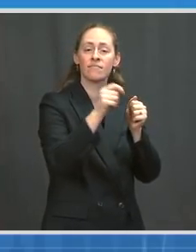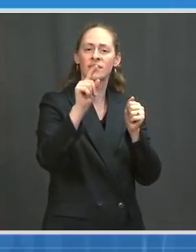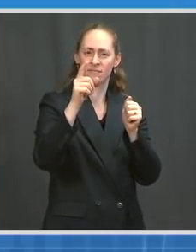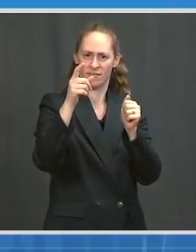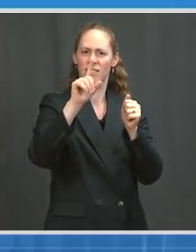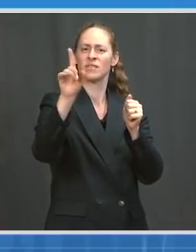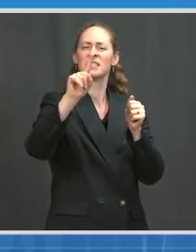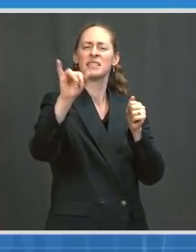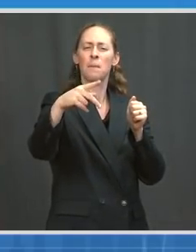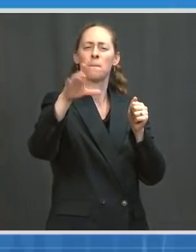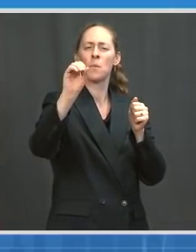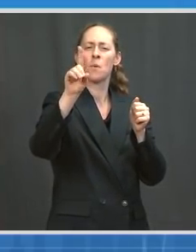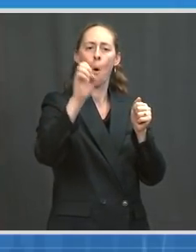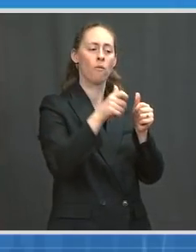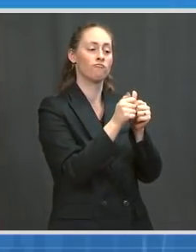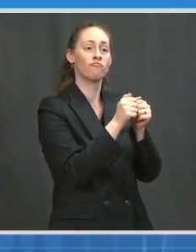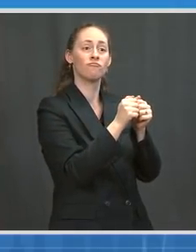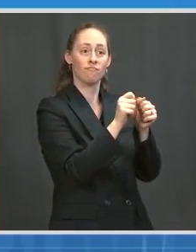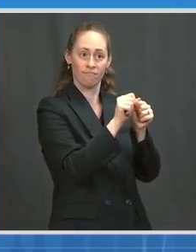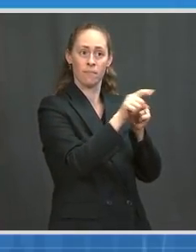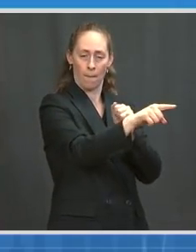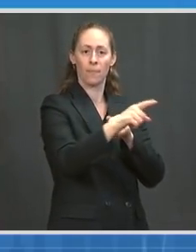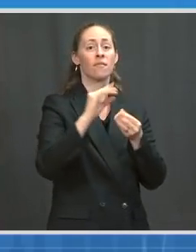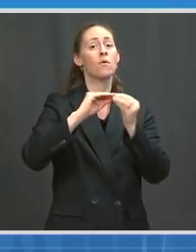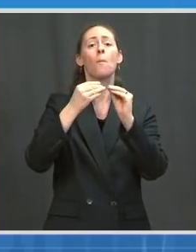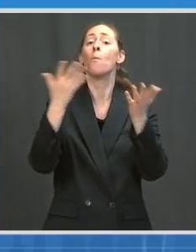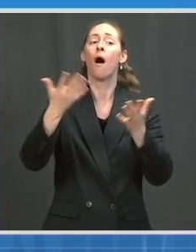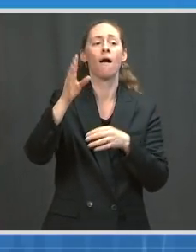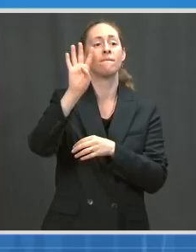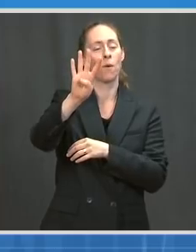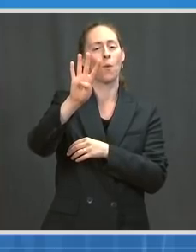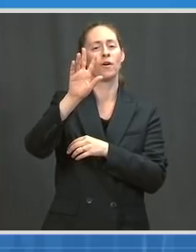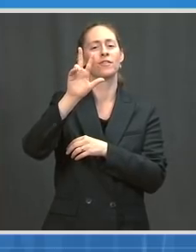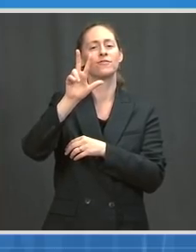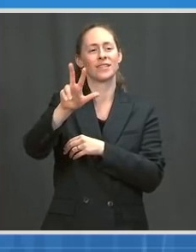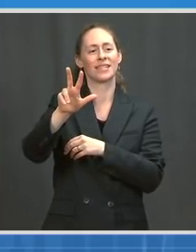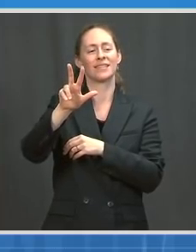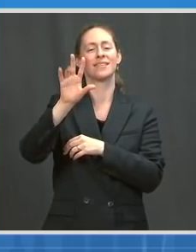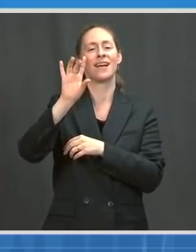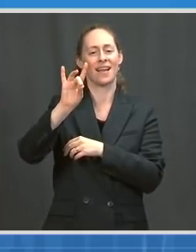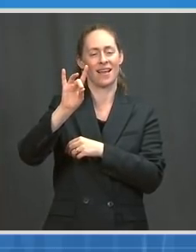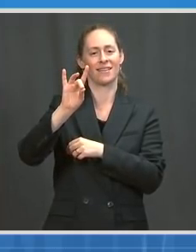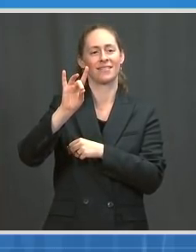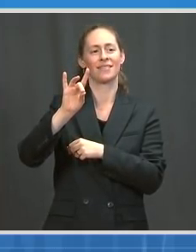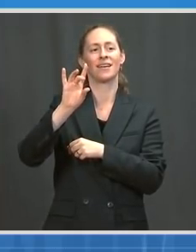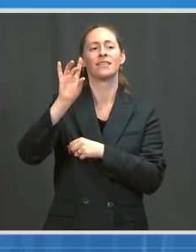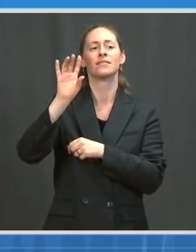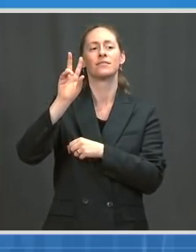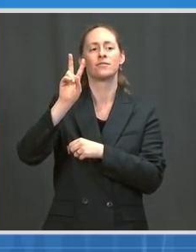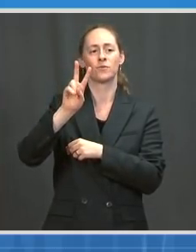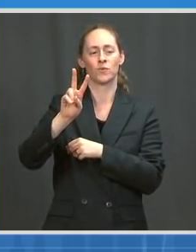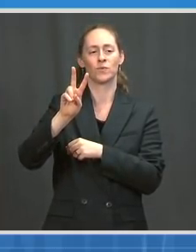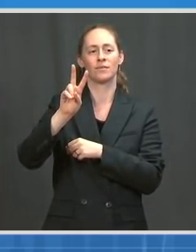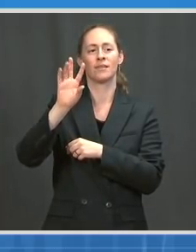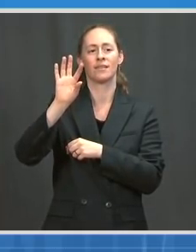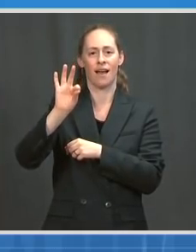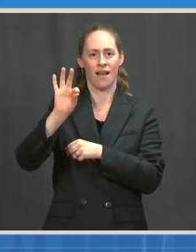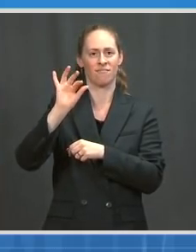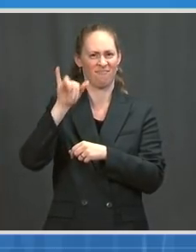That's 438829. That's right -- text your ZIP Code to 438829,